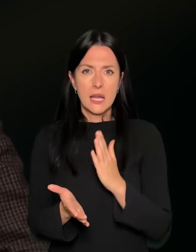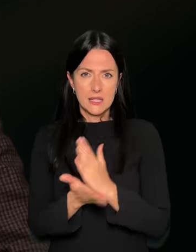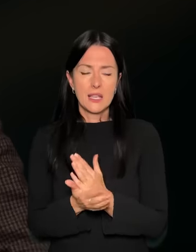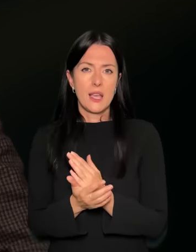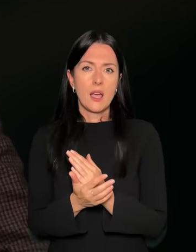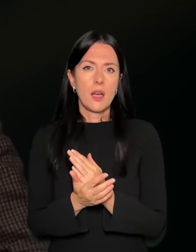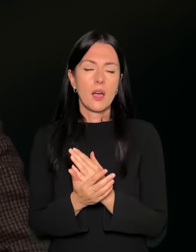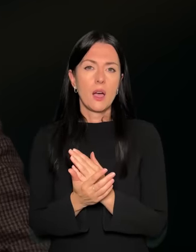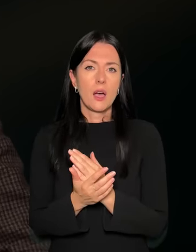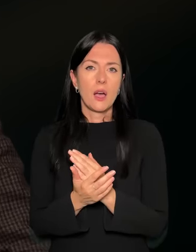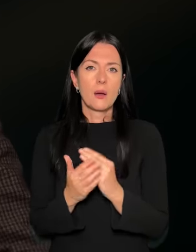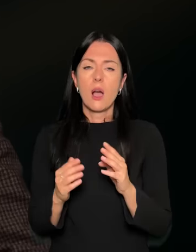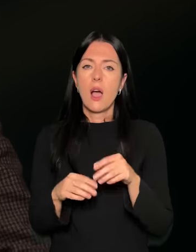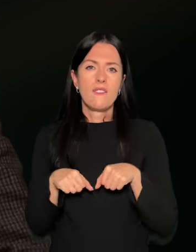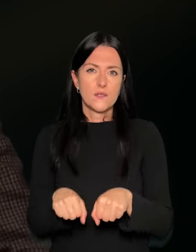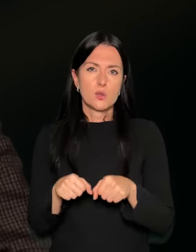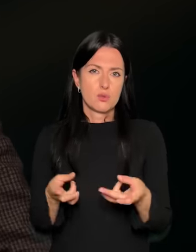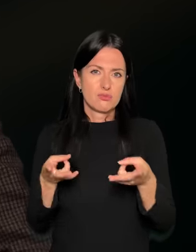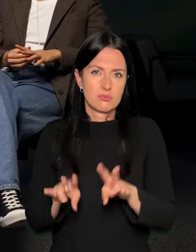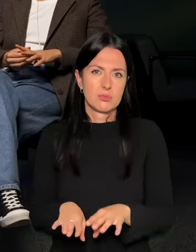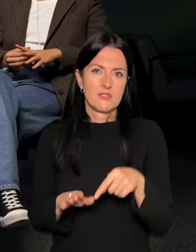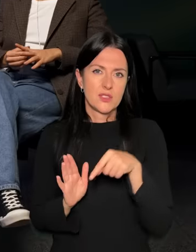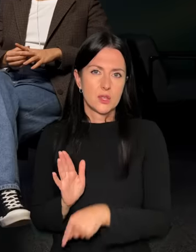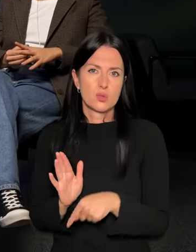There are fire stairs. And baby strollers are left downstairs